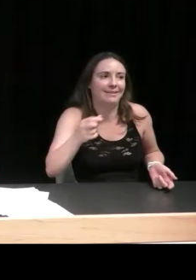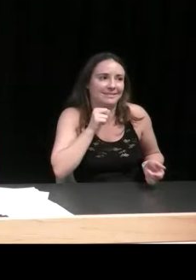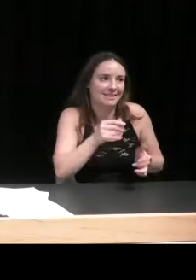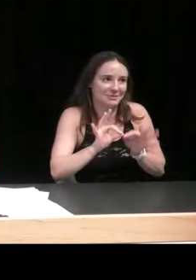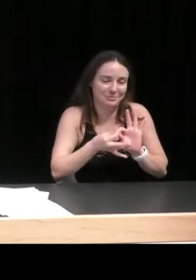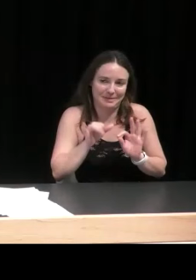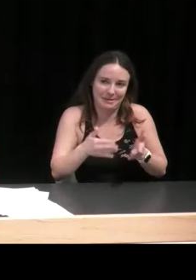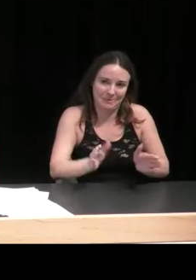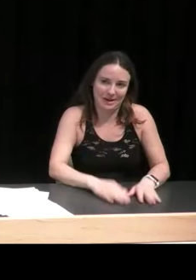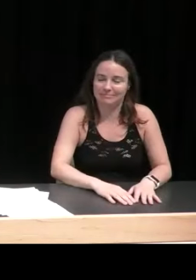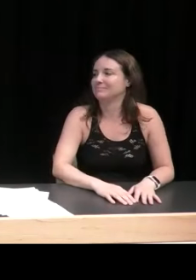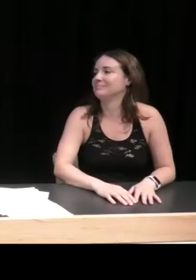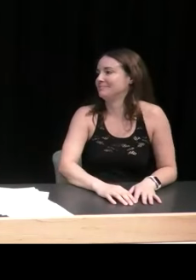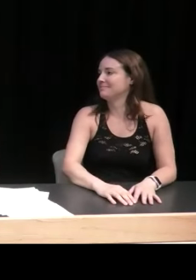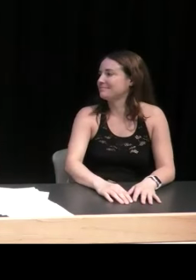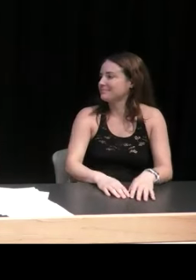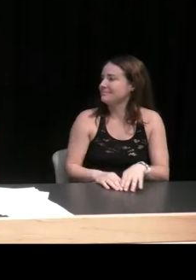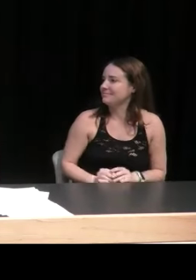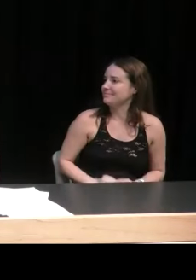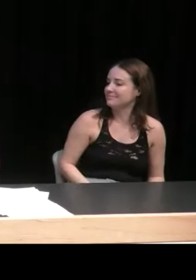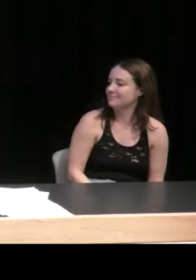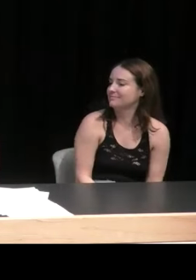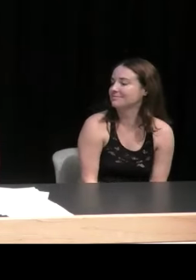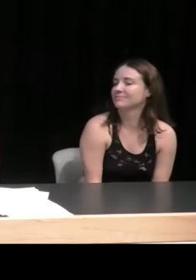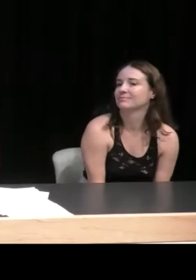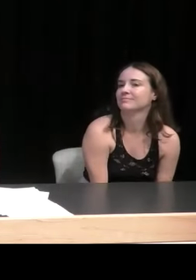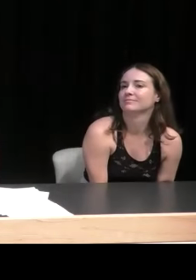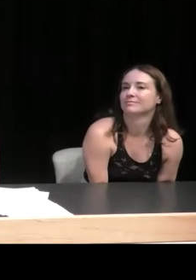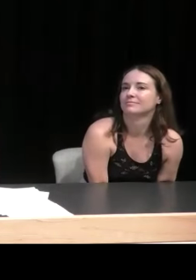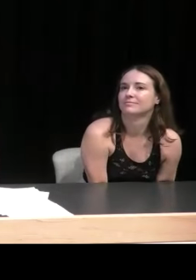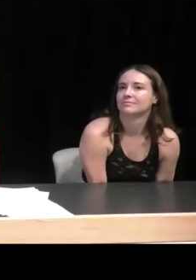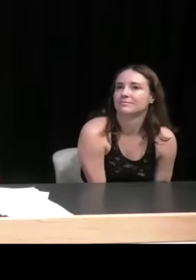which again seemed appropriate in our culture because we were just asking that question but